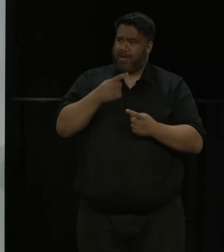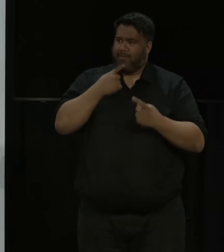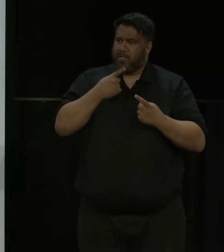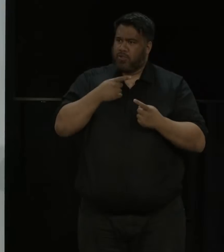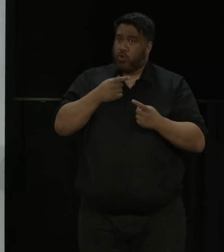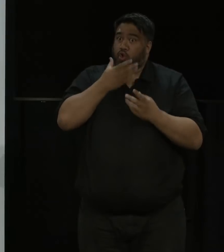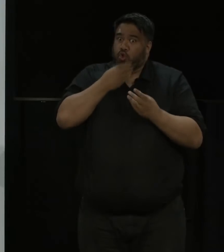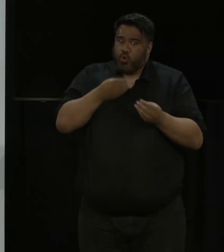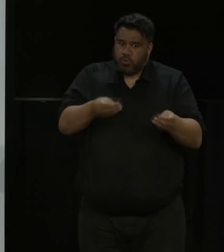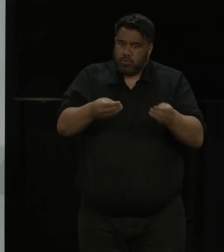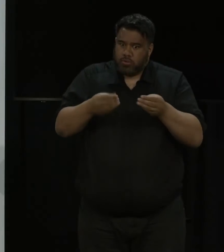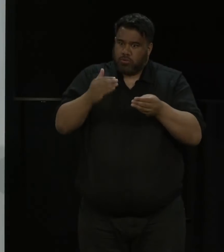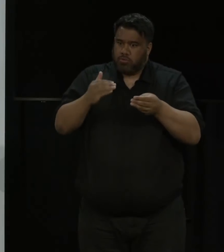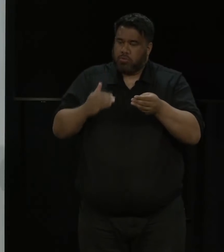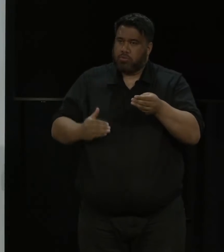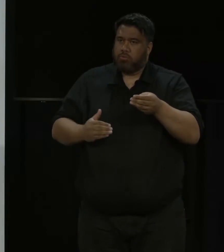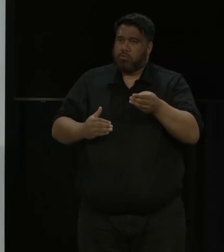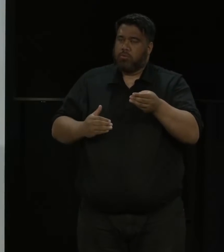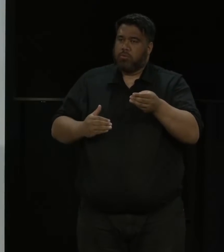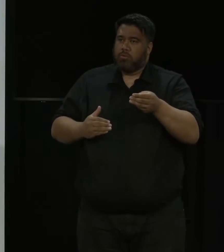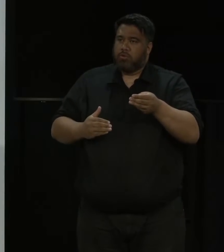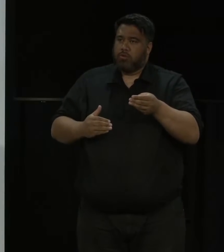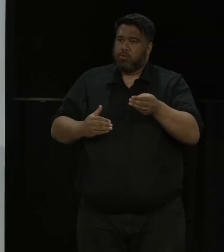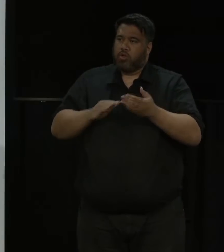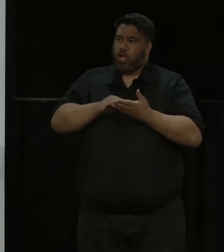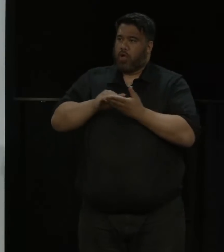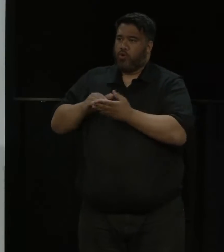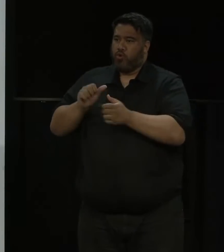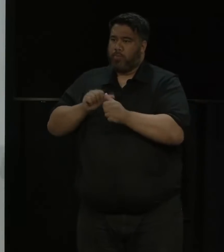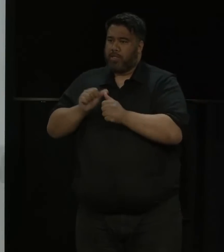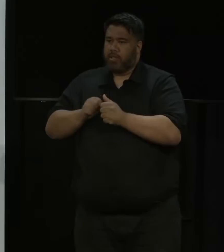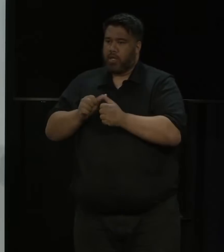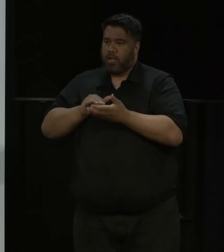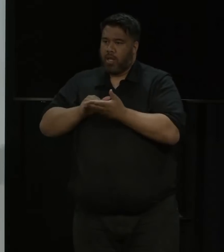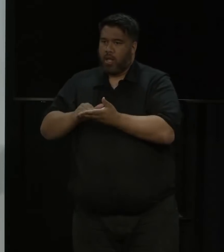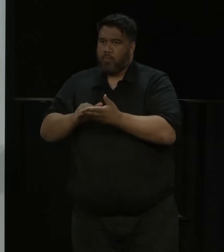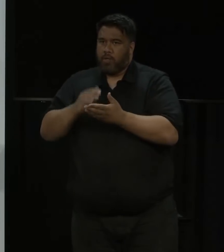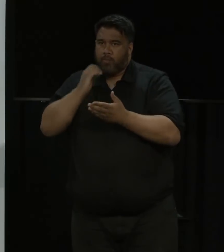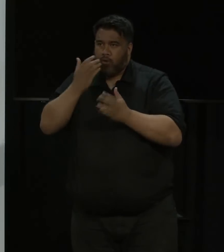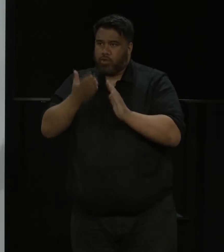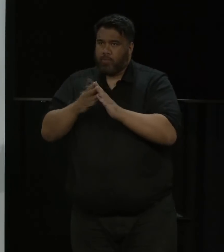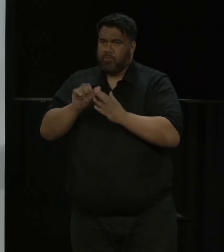You said Maori are three